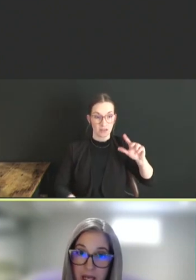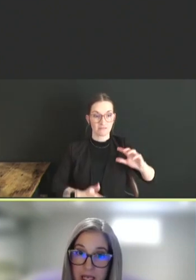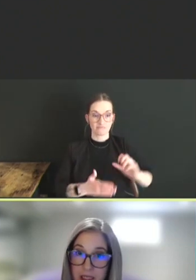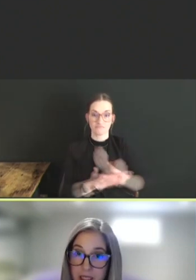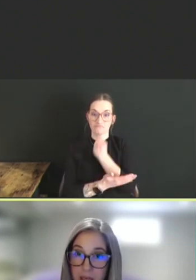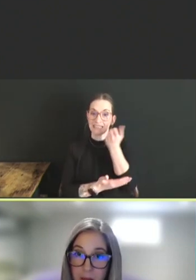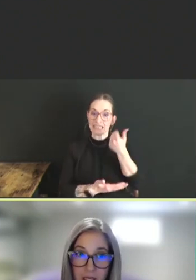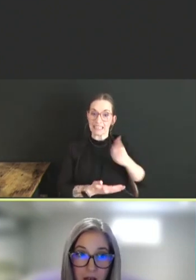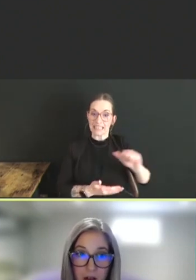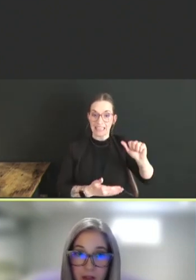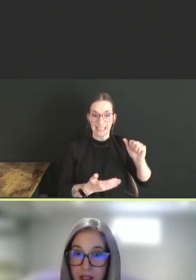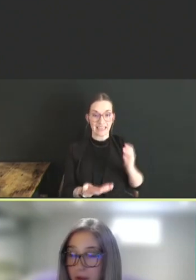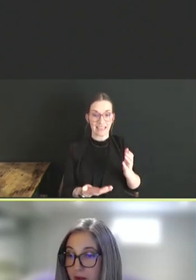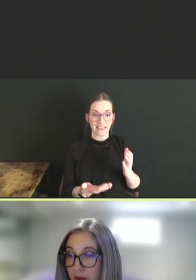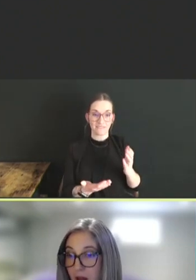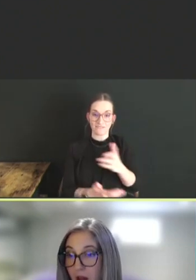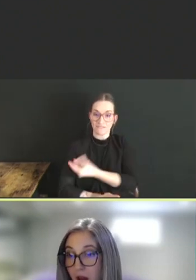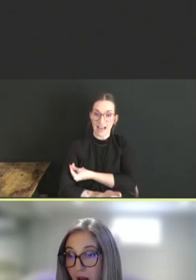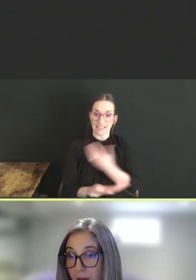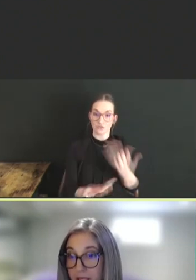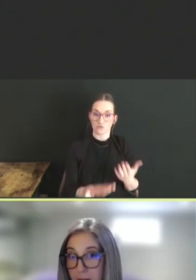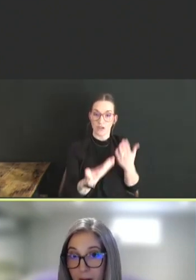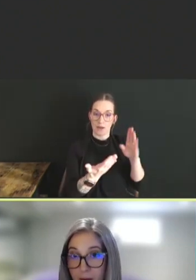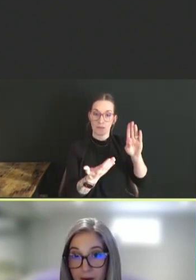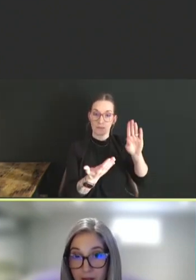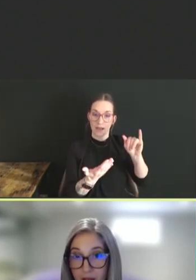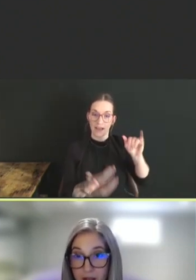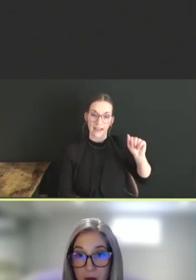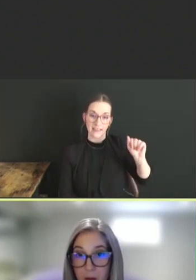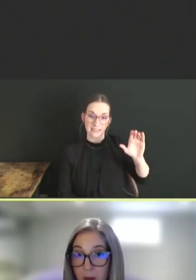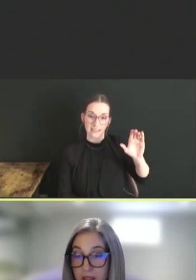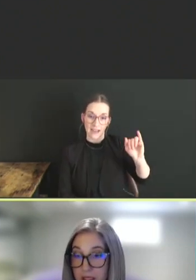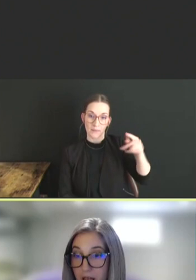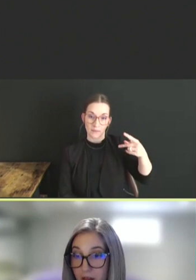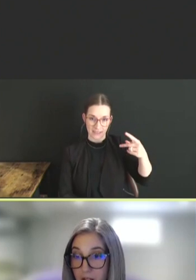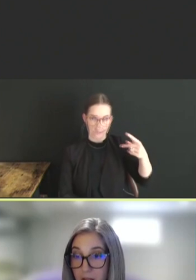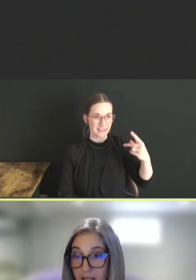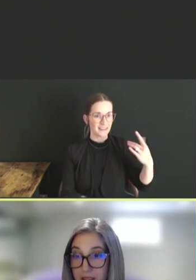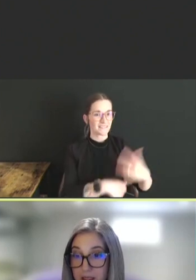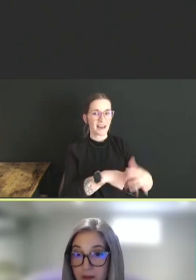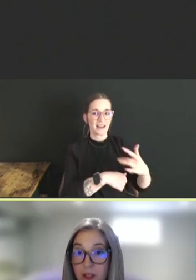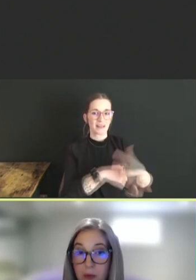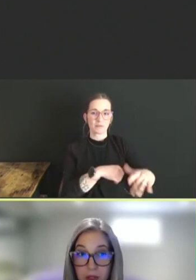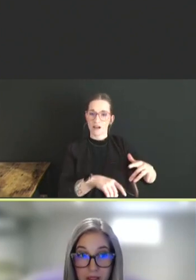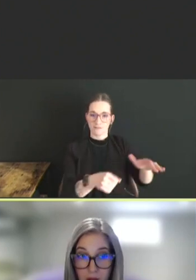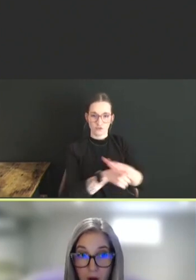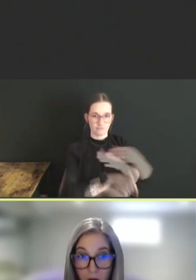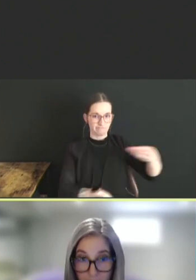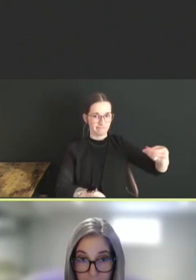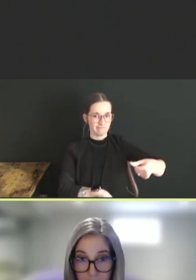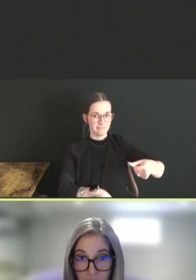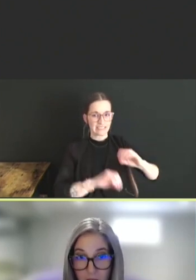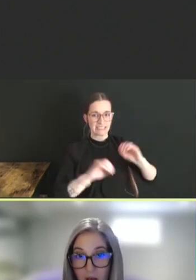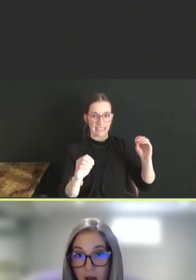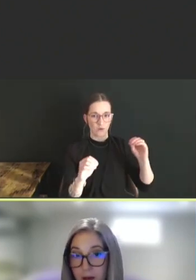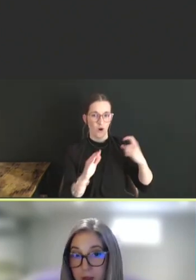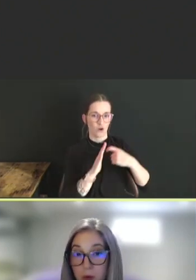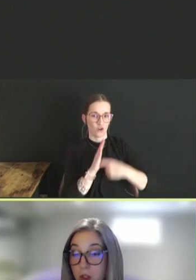ACIP are available as part of that Part D coverage Benison that was zero cost.